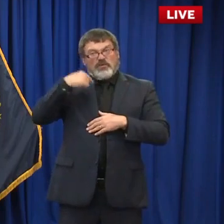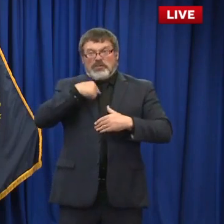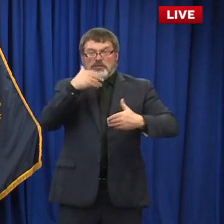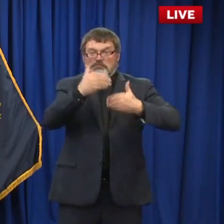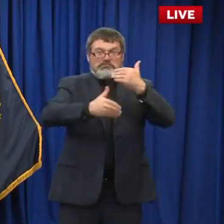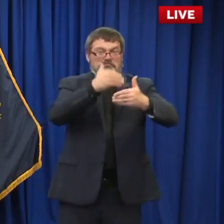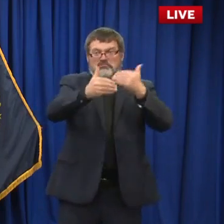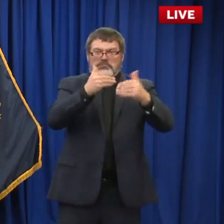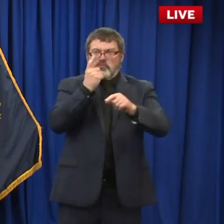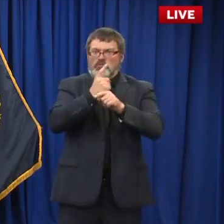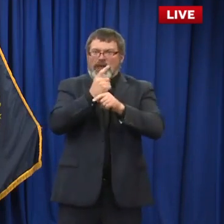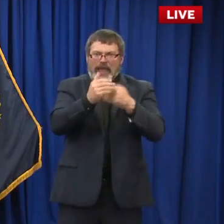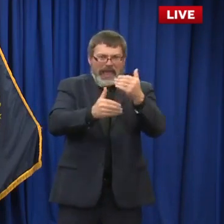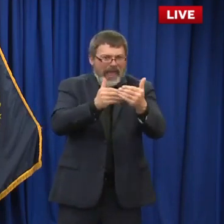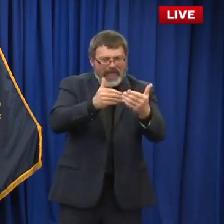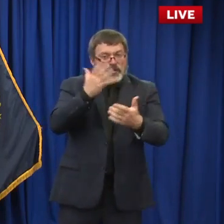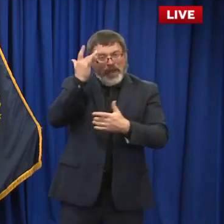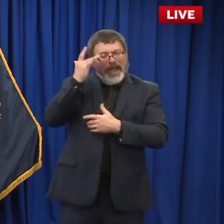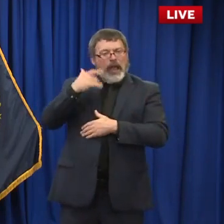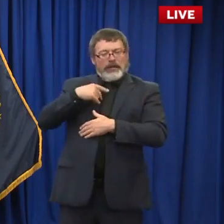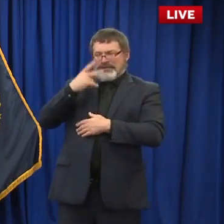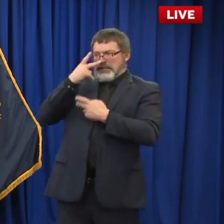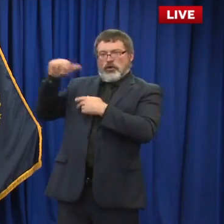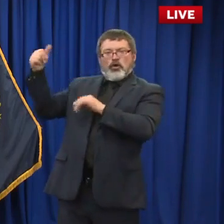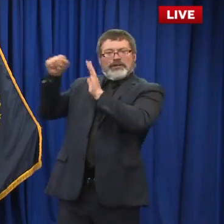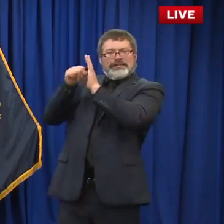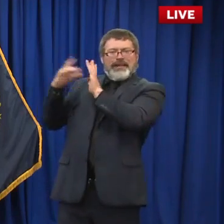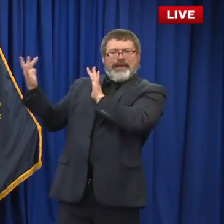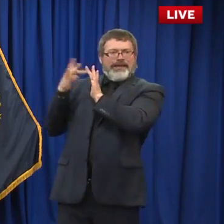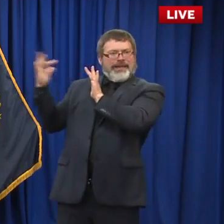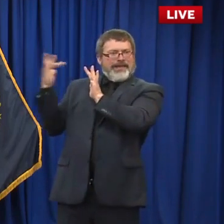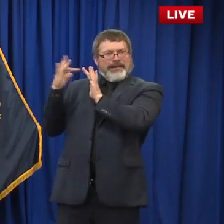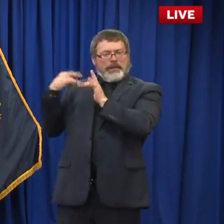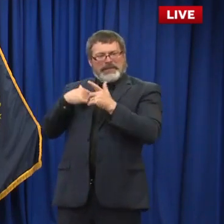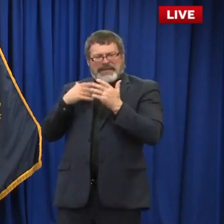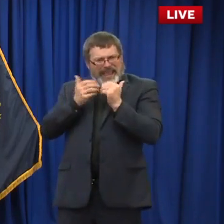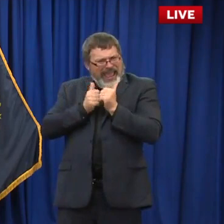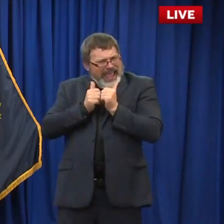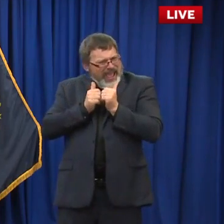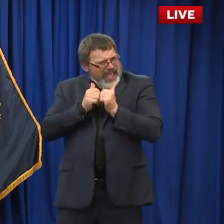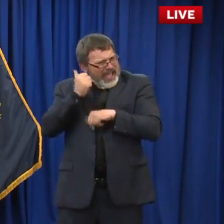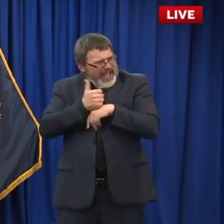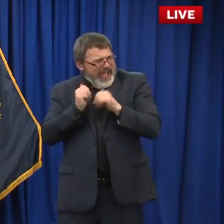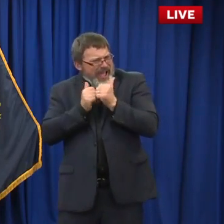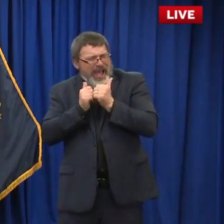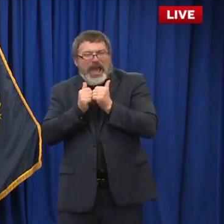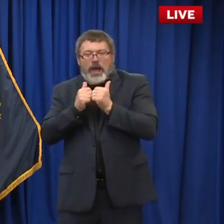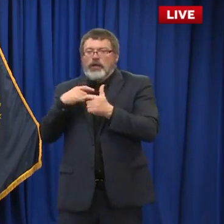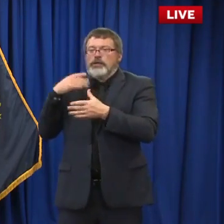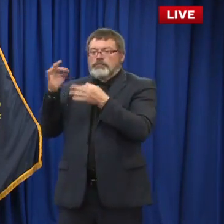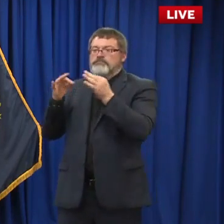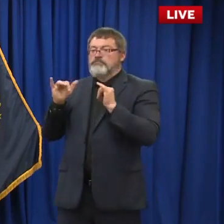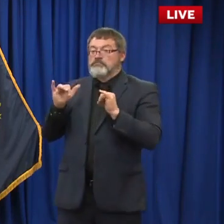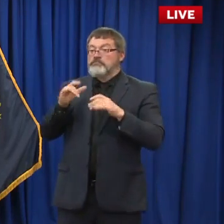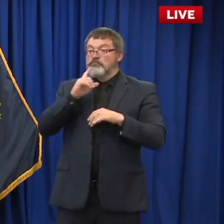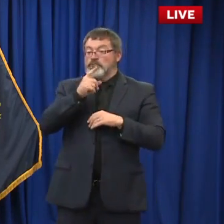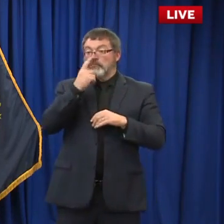MOST STATES HAVE ASKED US HOW WE DID IT FRANKLY, BUT ONCE AGAIN, I'M PROUD TO SAY OUR TEAM AT GOPHER HAS LED THE CHANNEL.